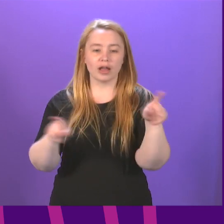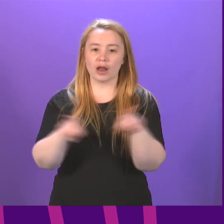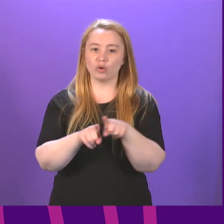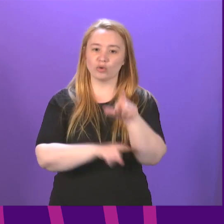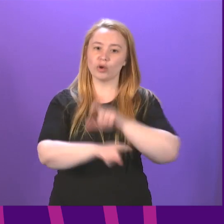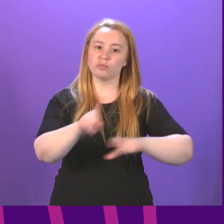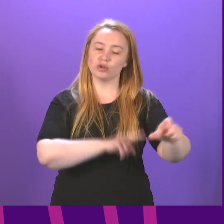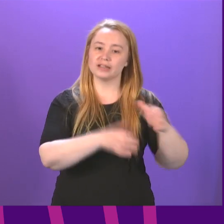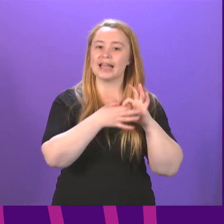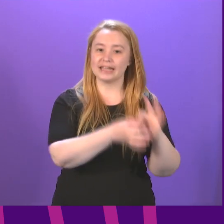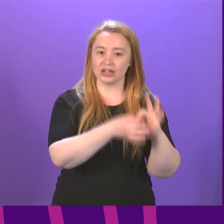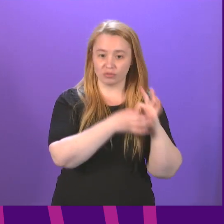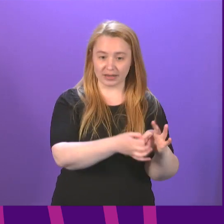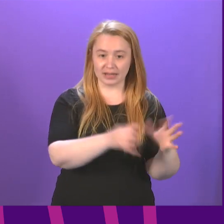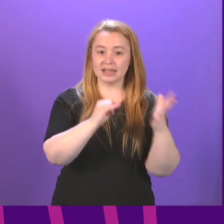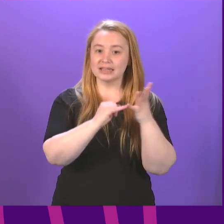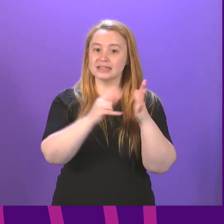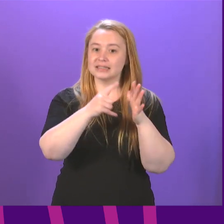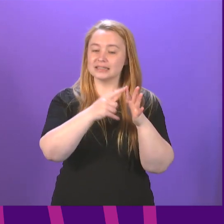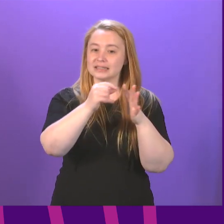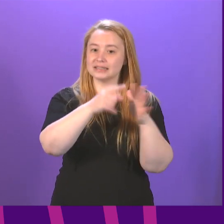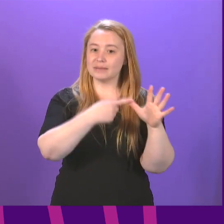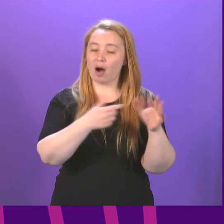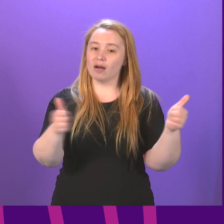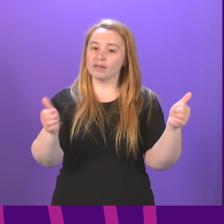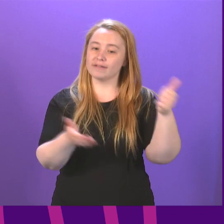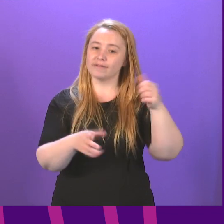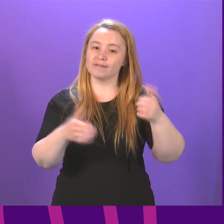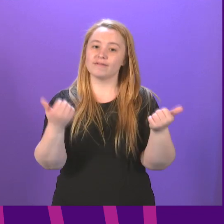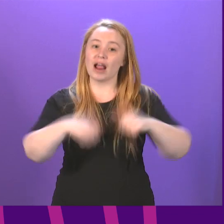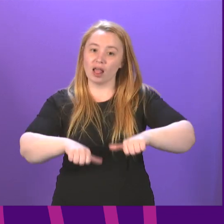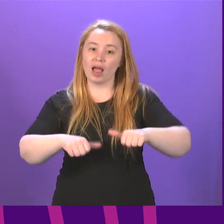is finalising a project plan to take forward implementation of the other recommendations,